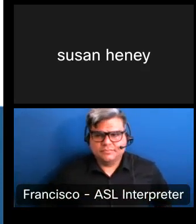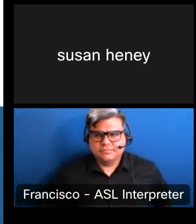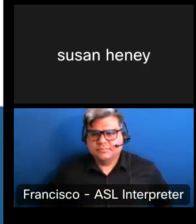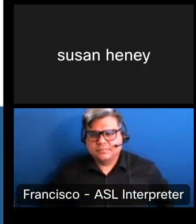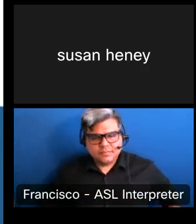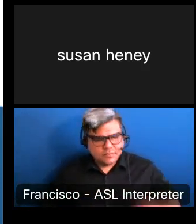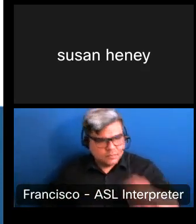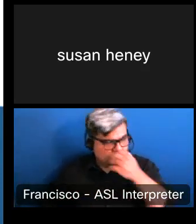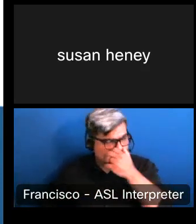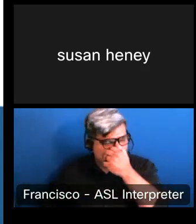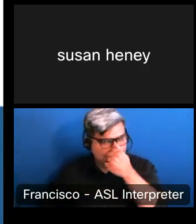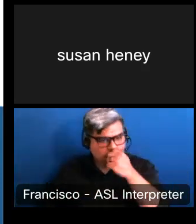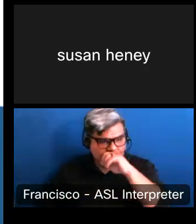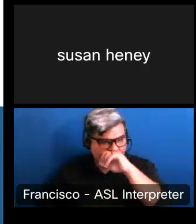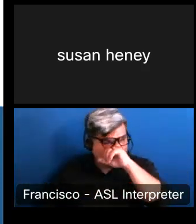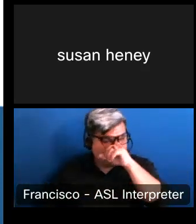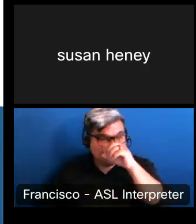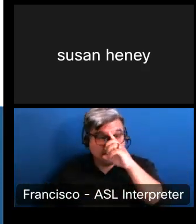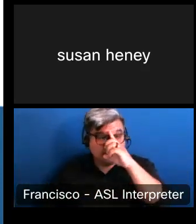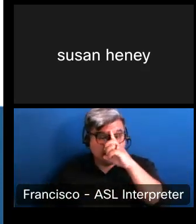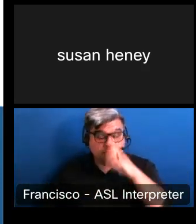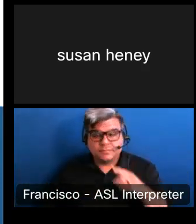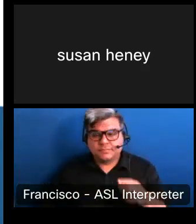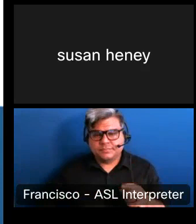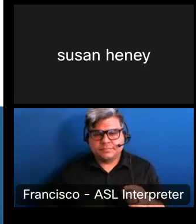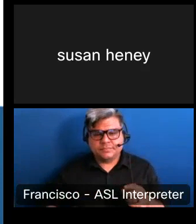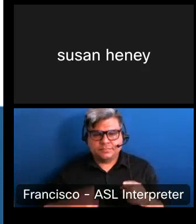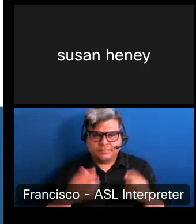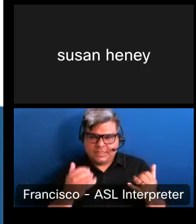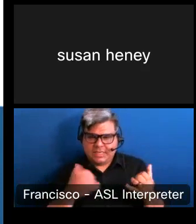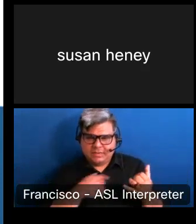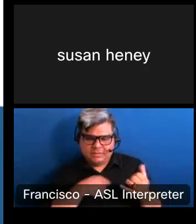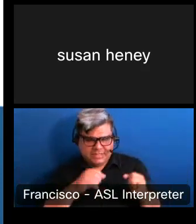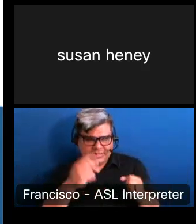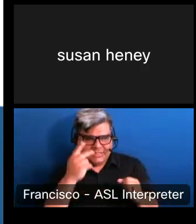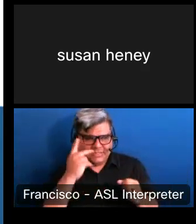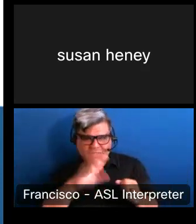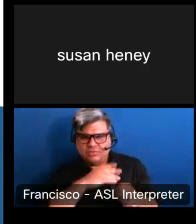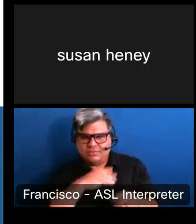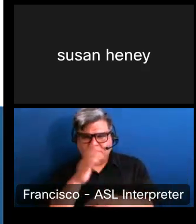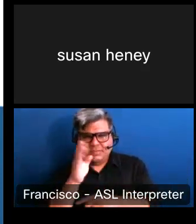Lanette, we're currently seeing your presentation data.census.gov live sign.